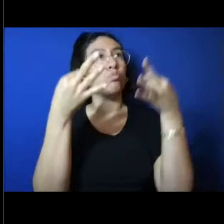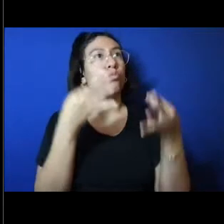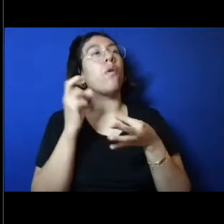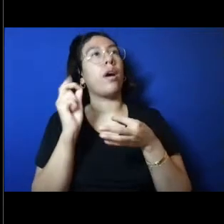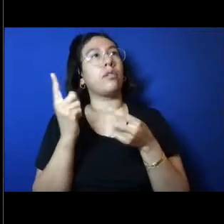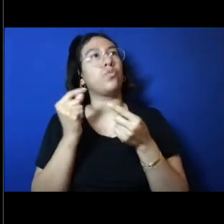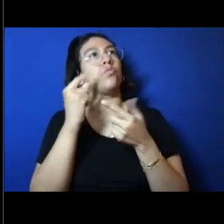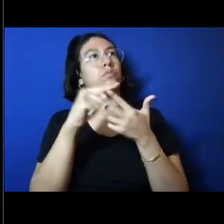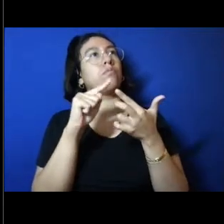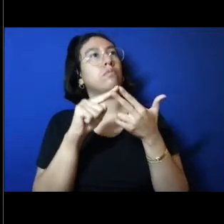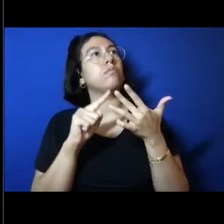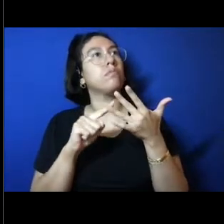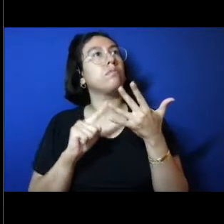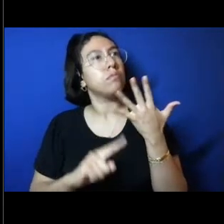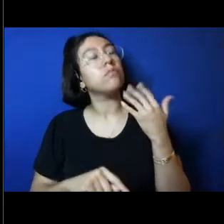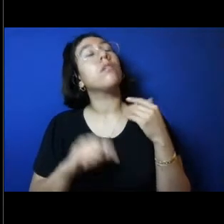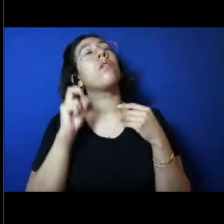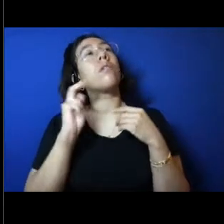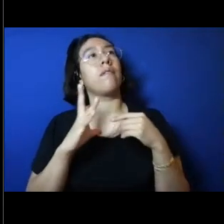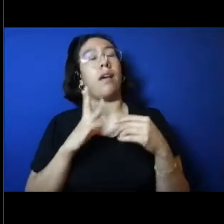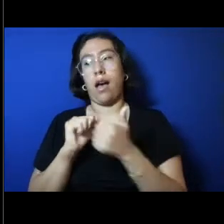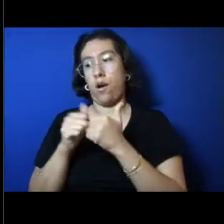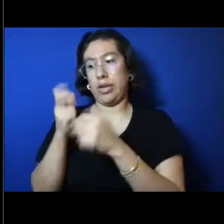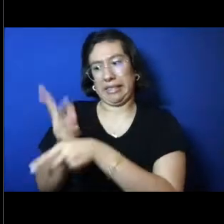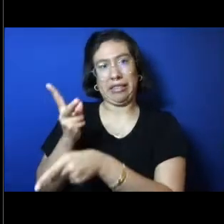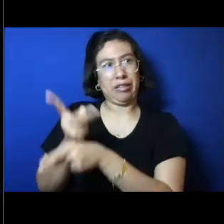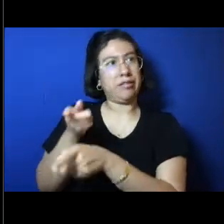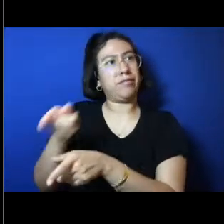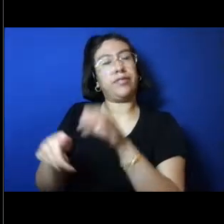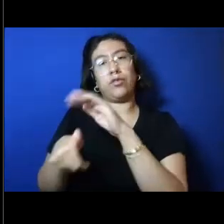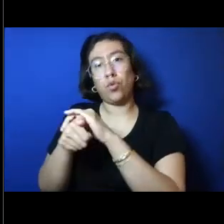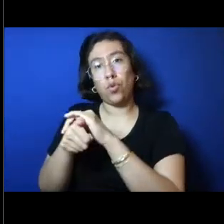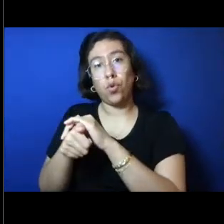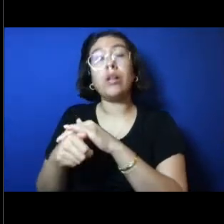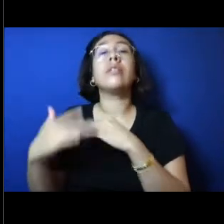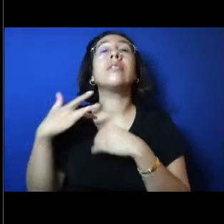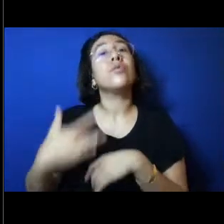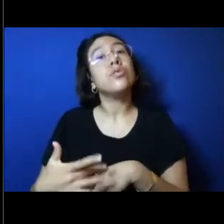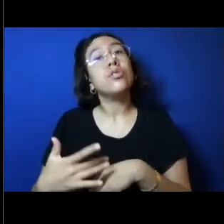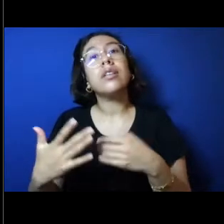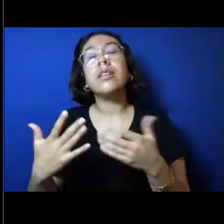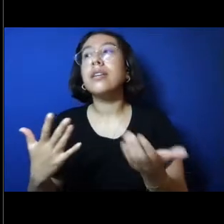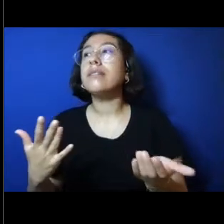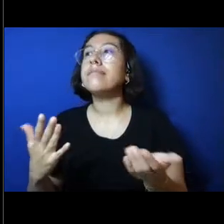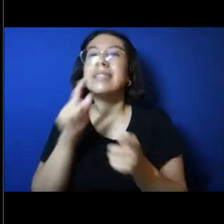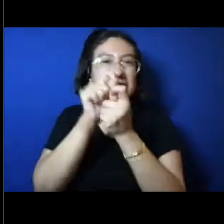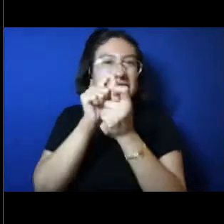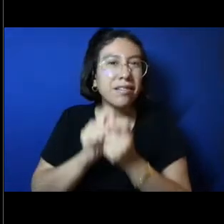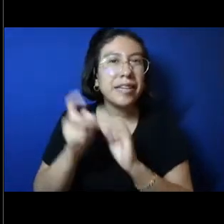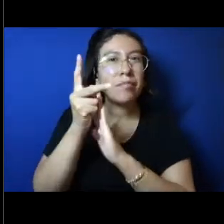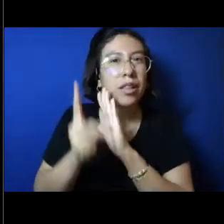of how to take care of that turtle. Usually, there would be certain protocols that they would like to follow.